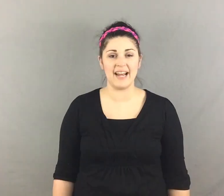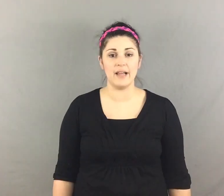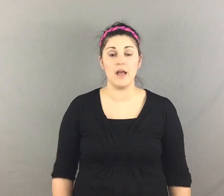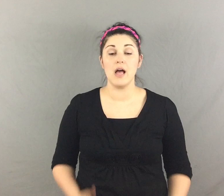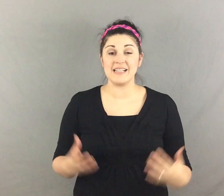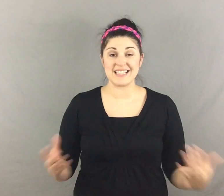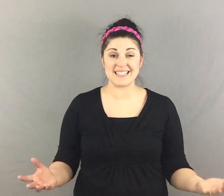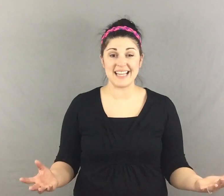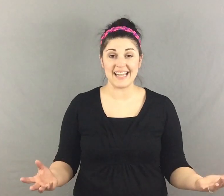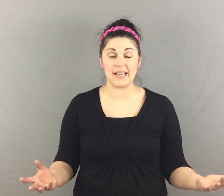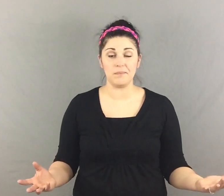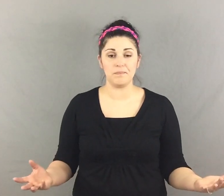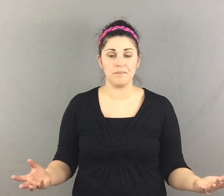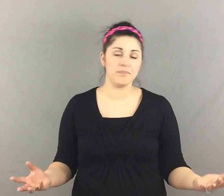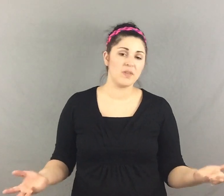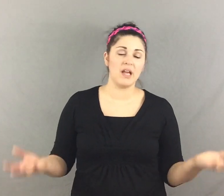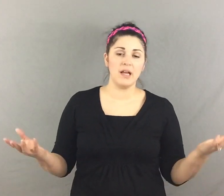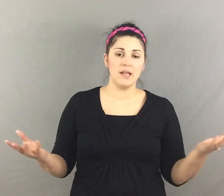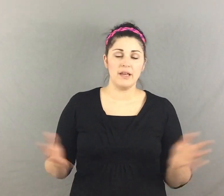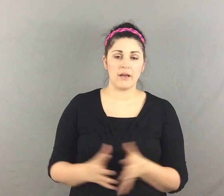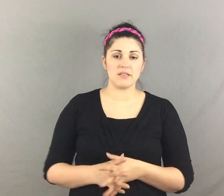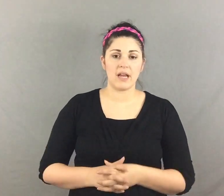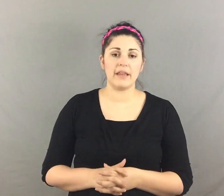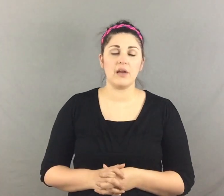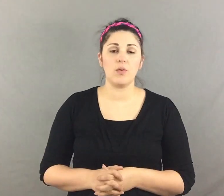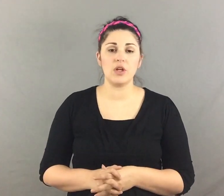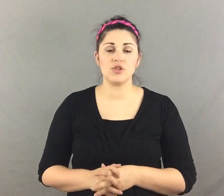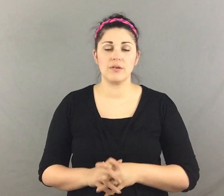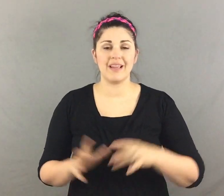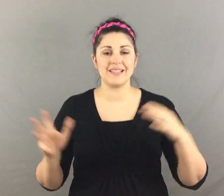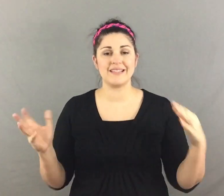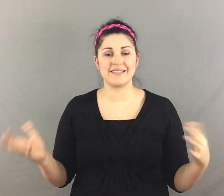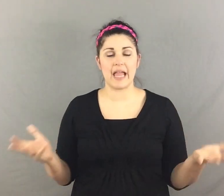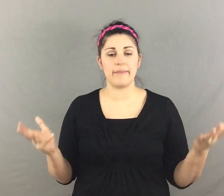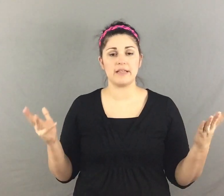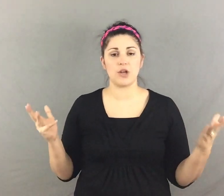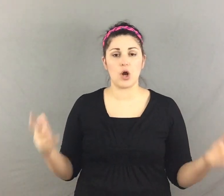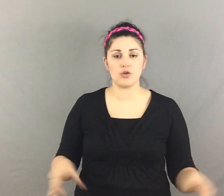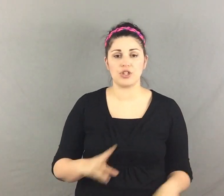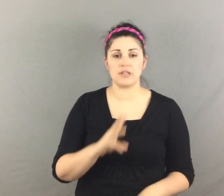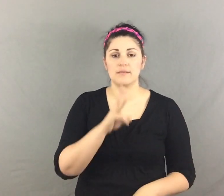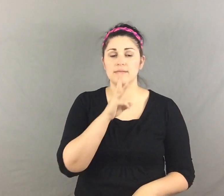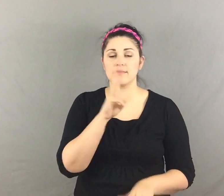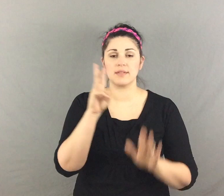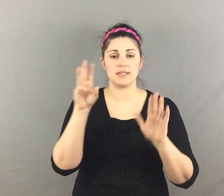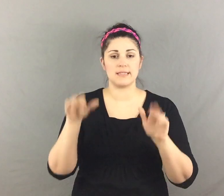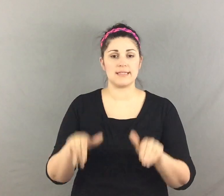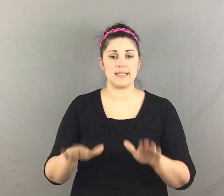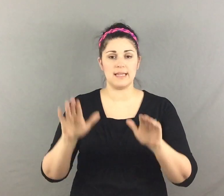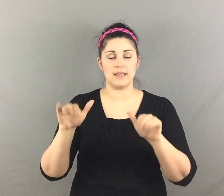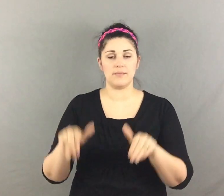I see now sign language. It's the same as ocean. See